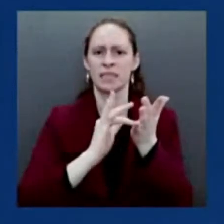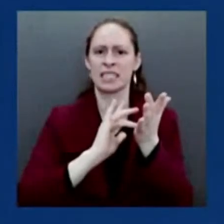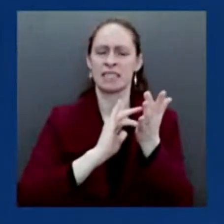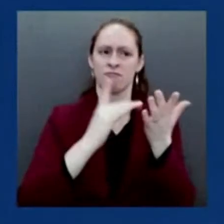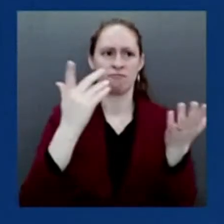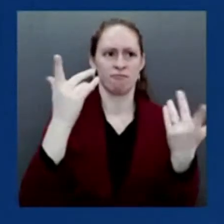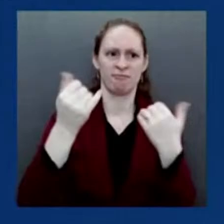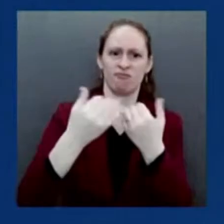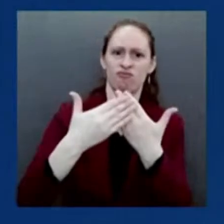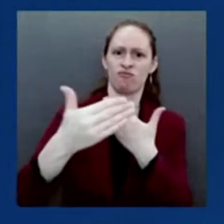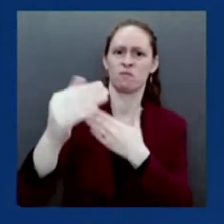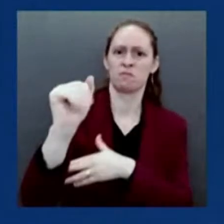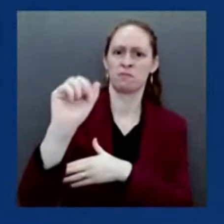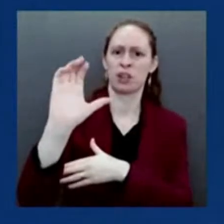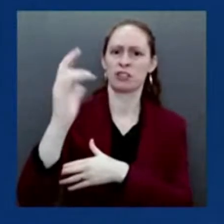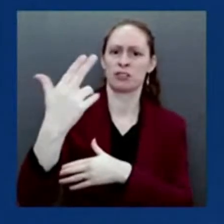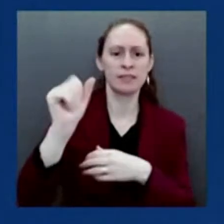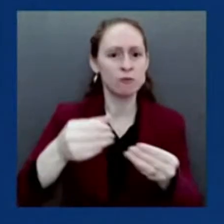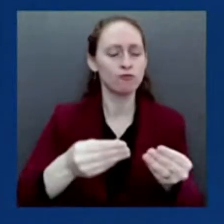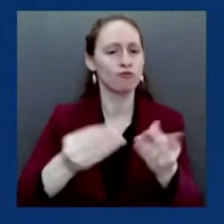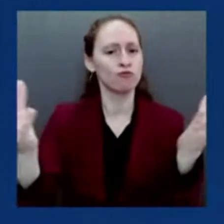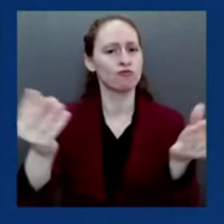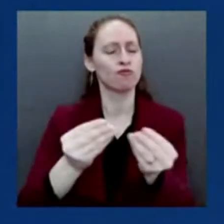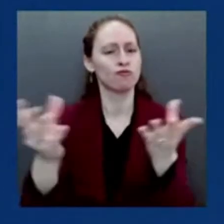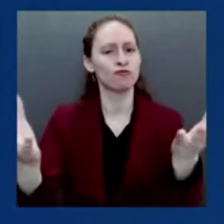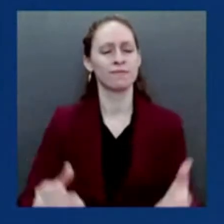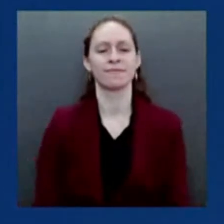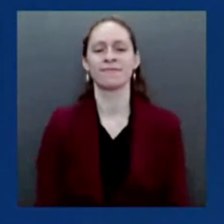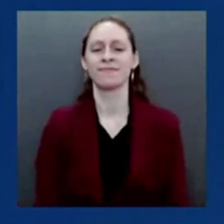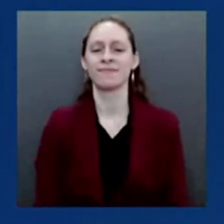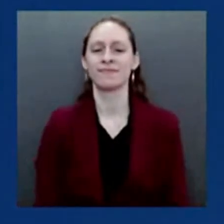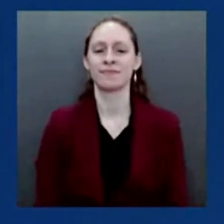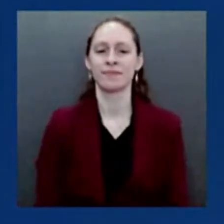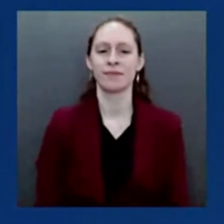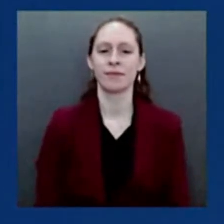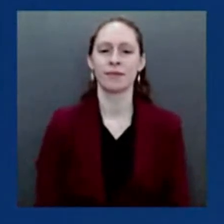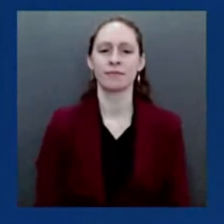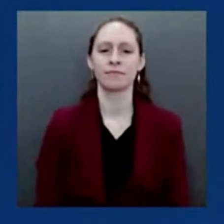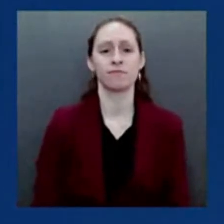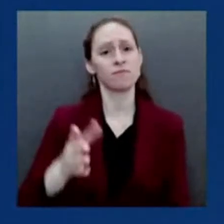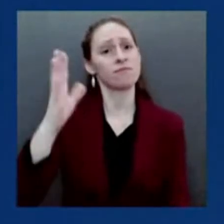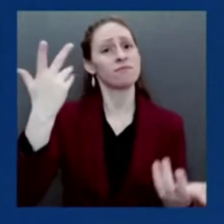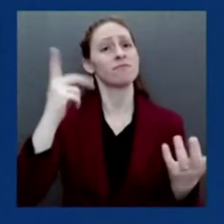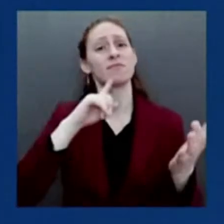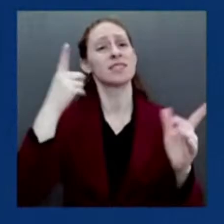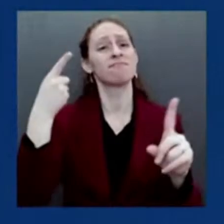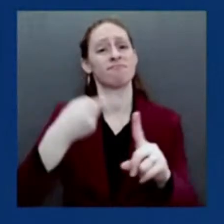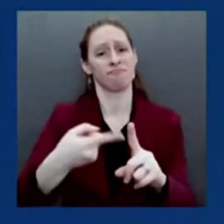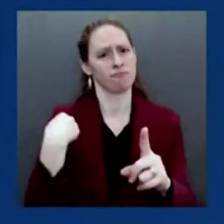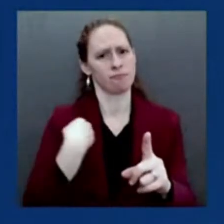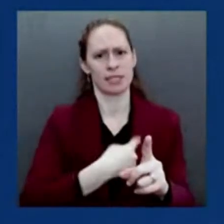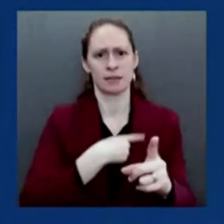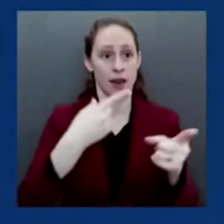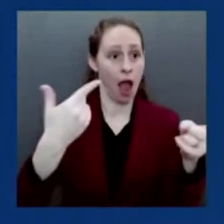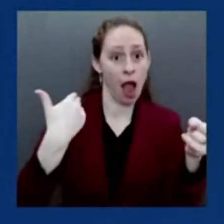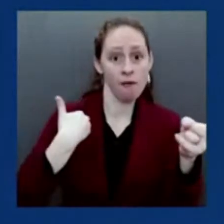OVER 1 MILLION DOSES THROUGH